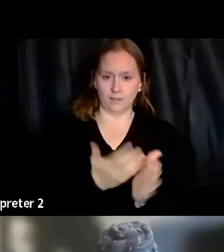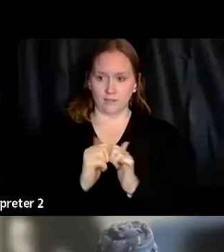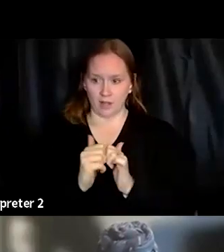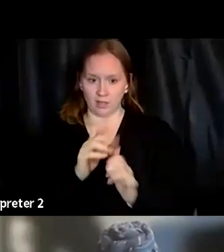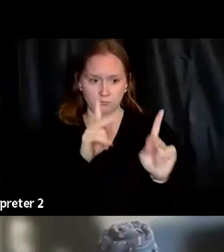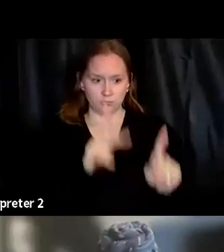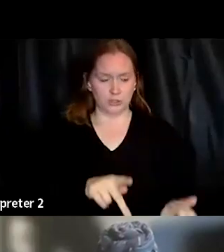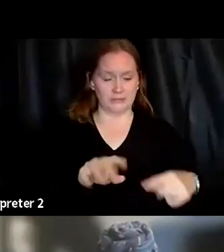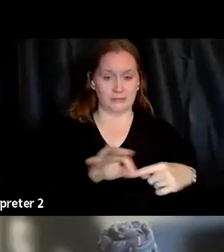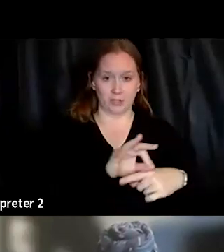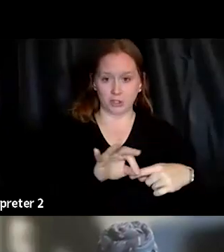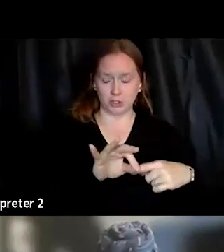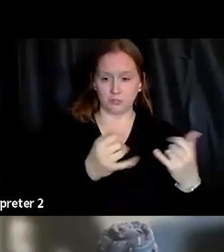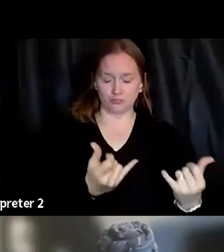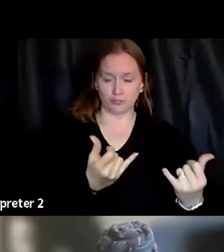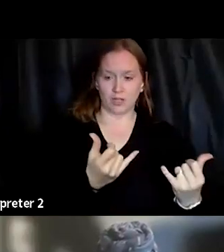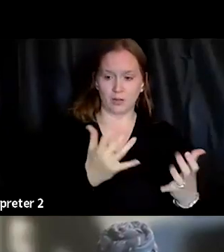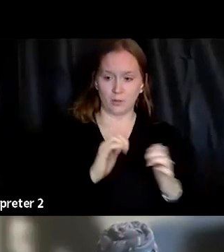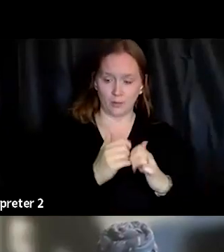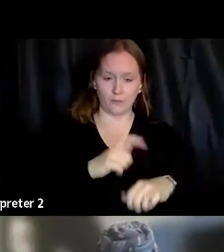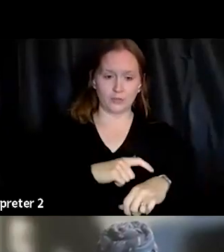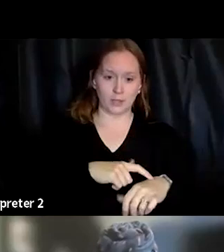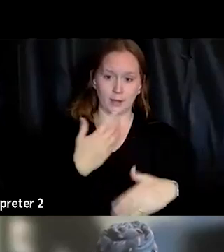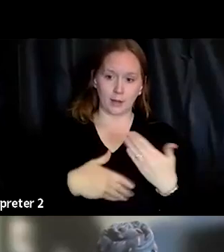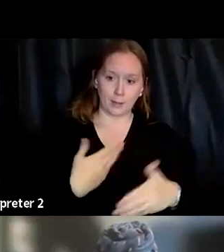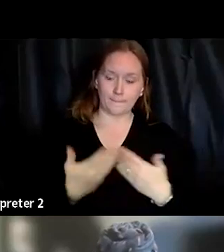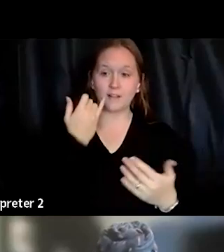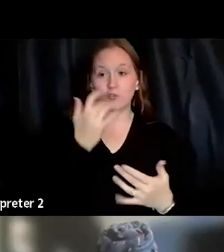has been, you know, functioning over time. And if you're lucky enough to be able to get